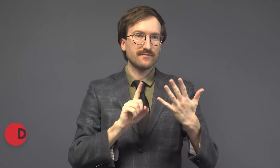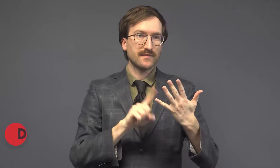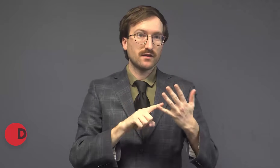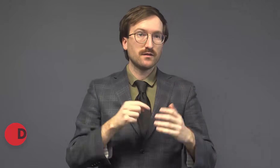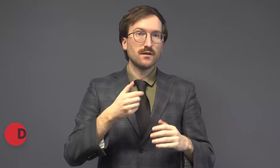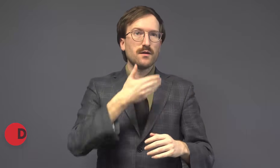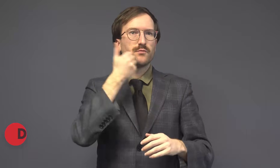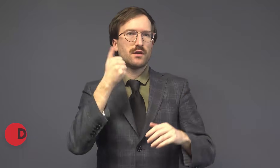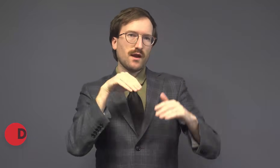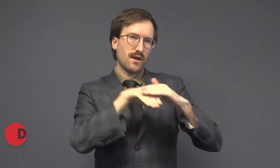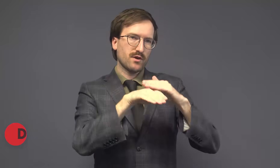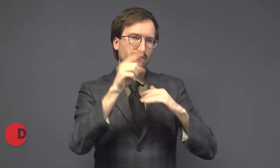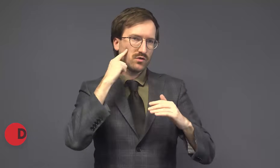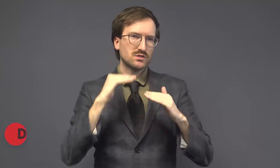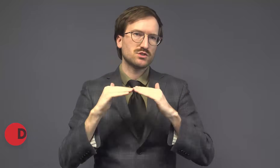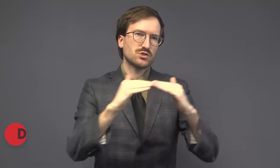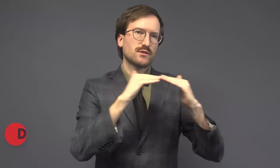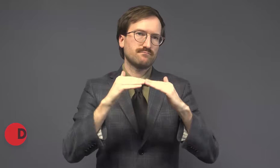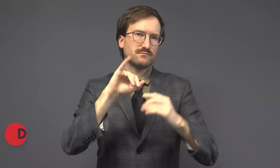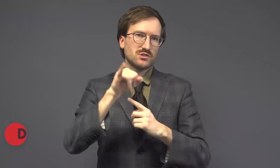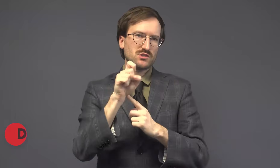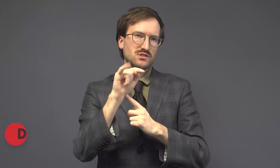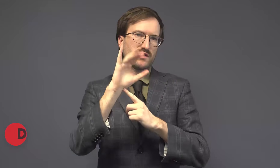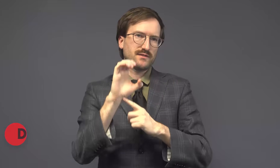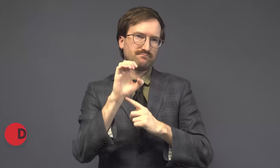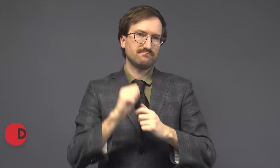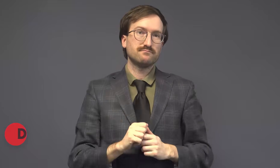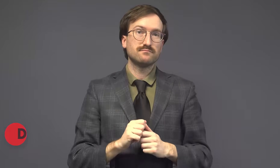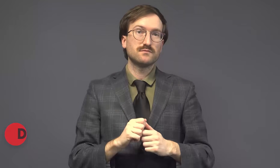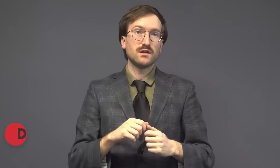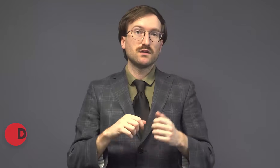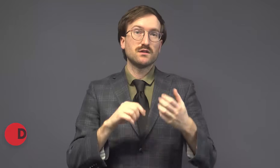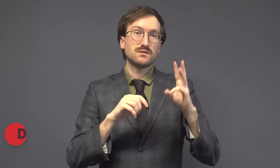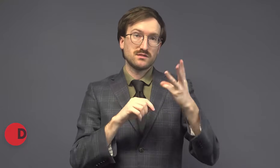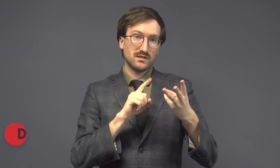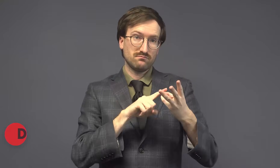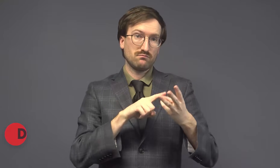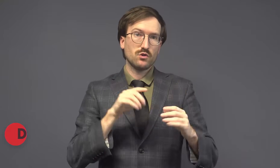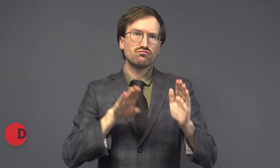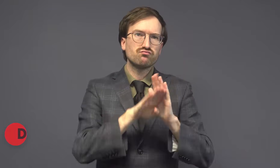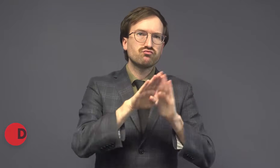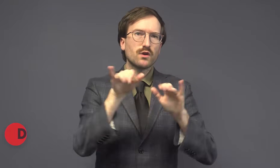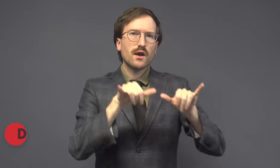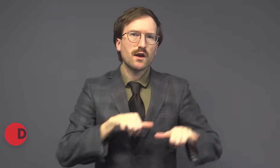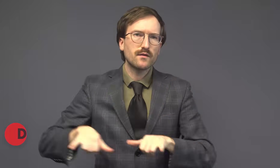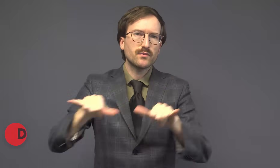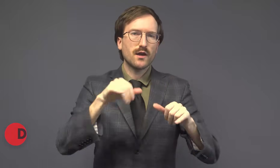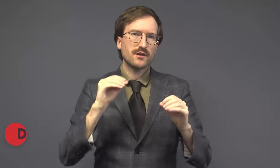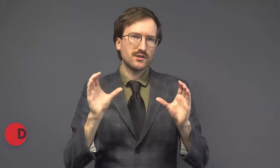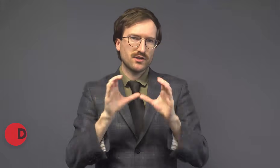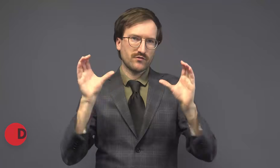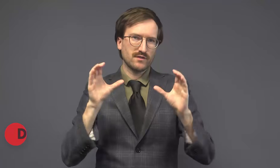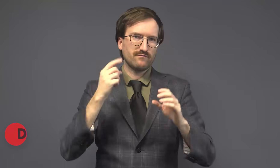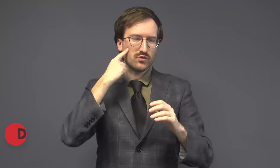greater access to justice, develop standards and certifications for